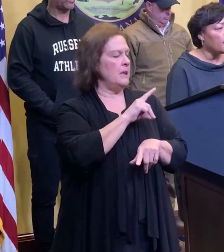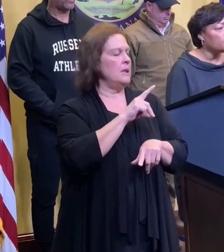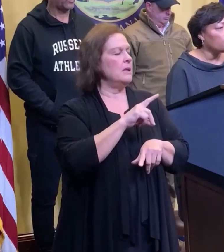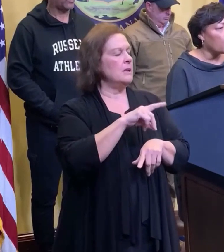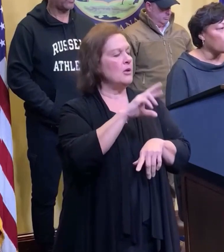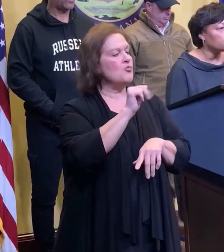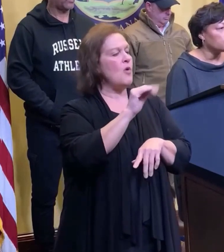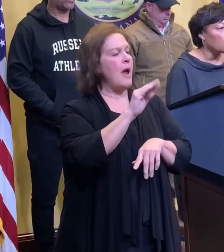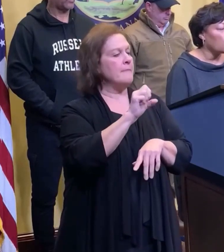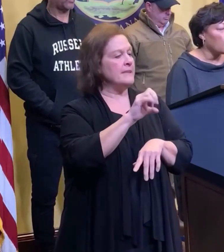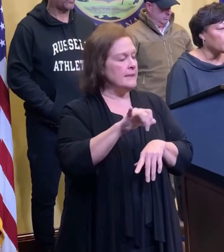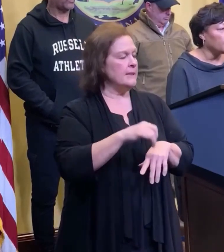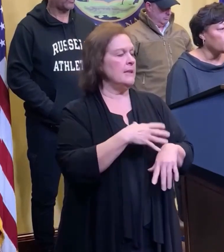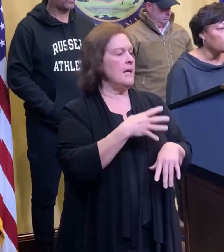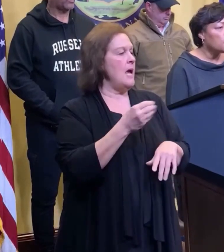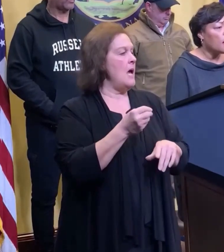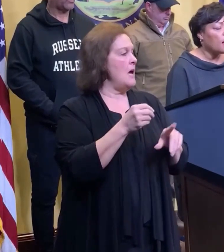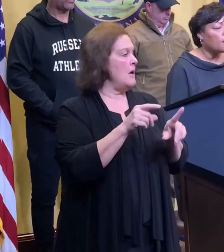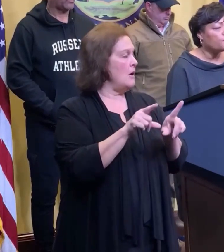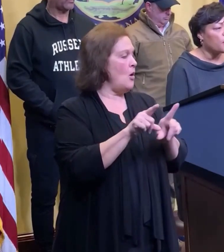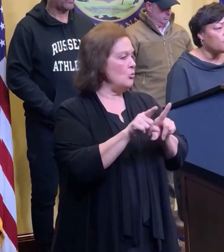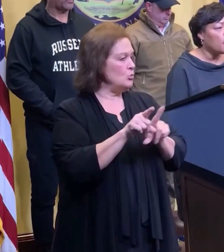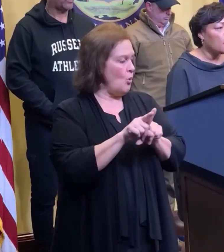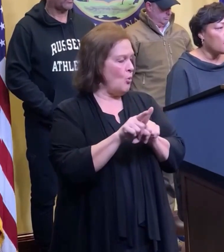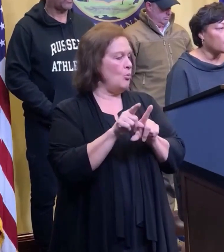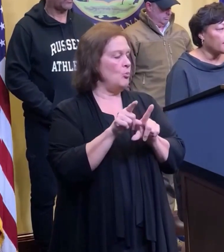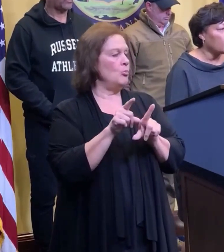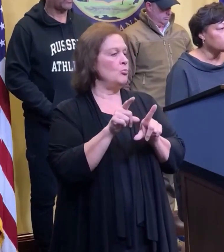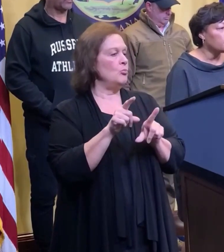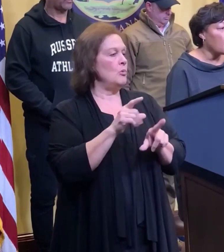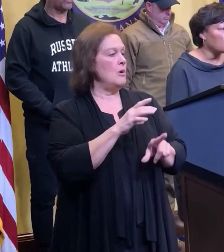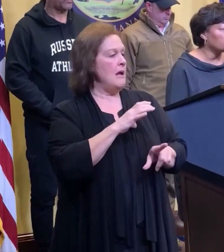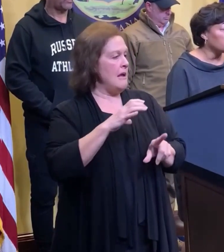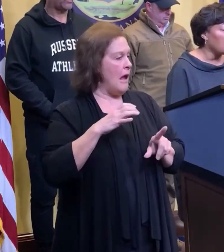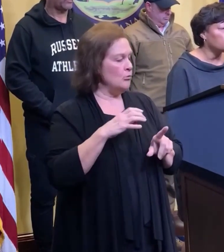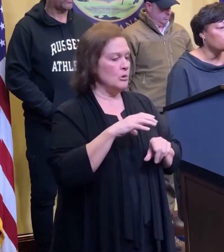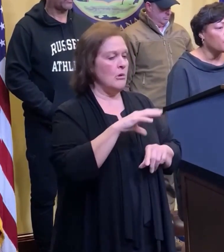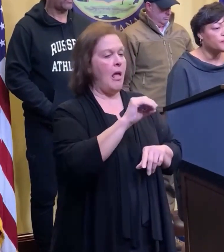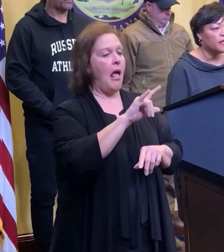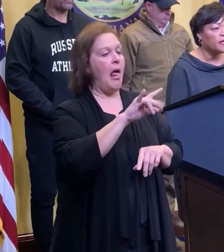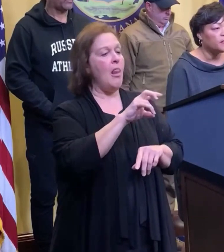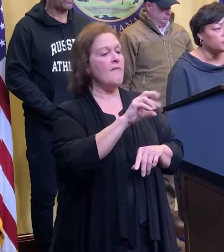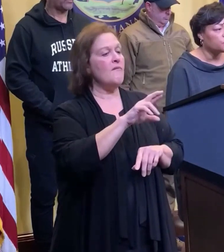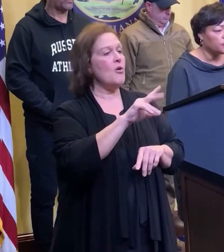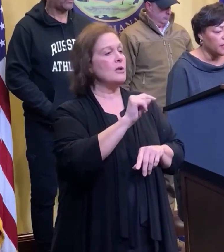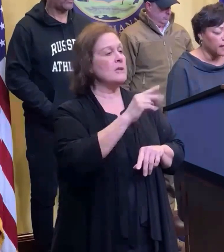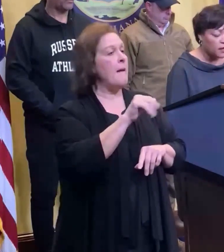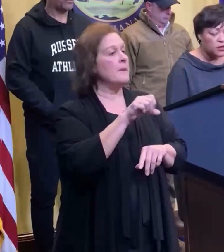and you will also uh hear from our councilman oliver thomas representing district e